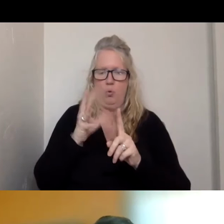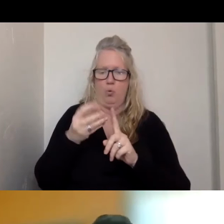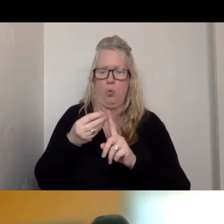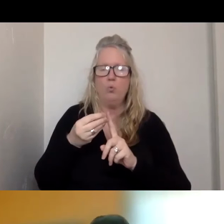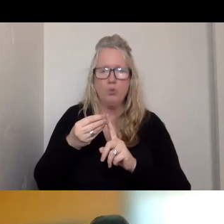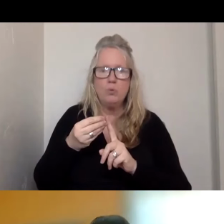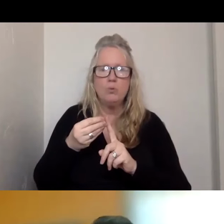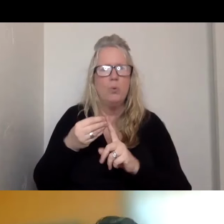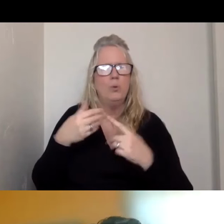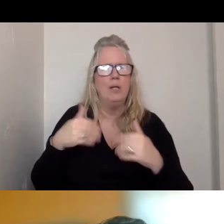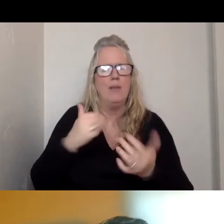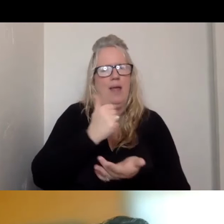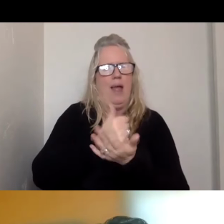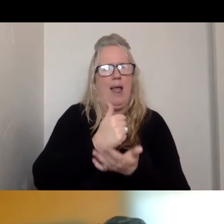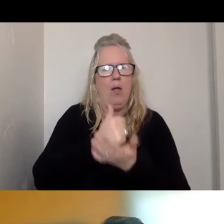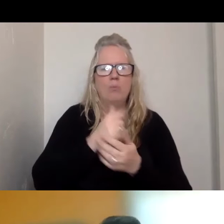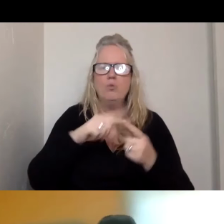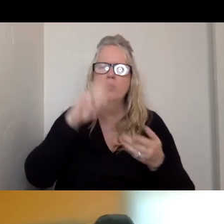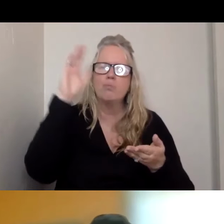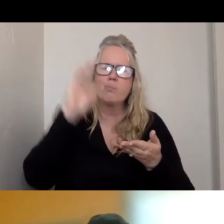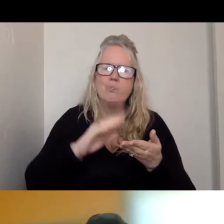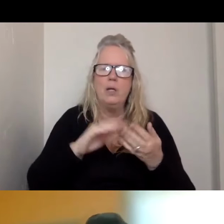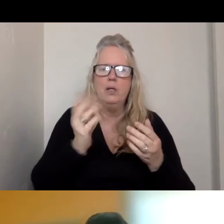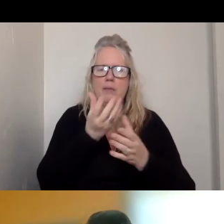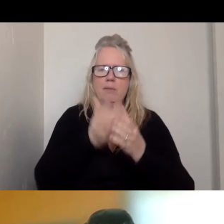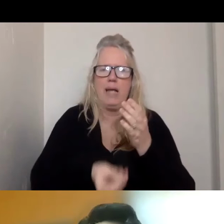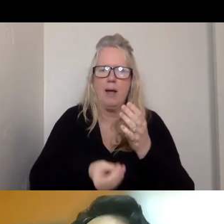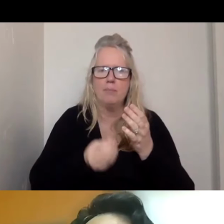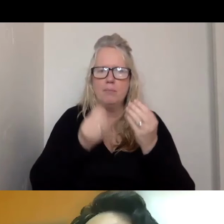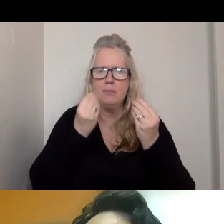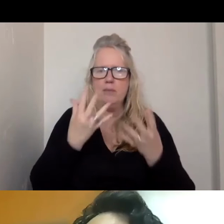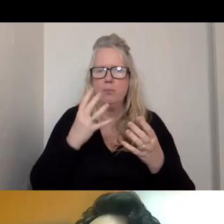THE GAPS IN CARE. WITH THAT, WE CAN GO TO THE NEXT SLIDE, PLEASE.